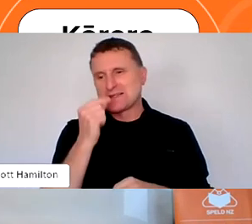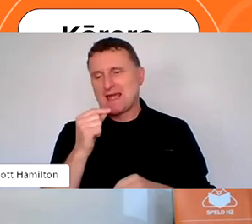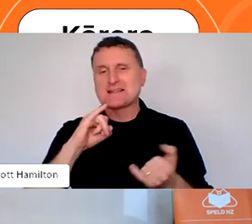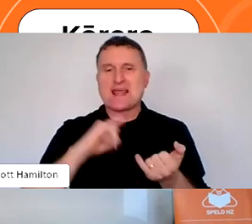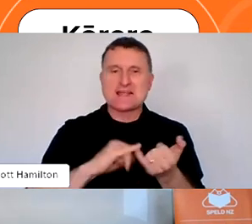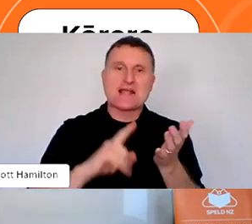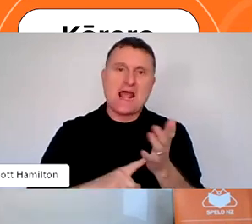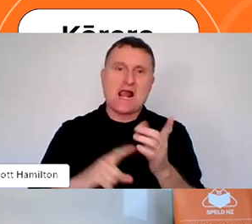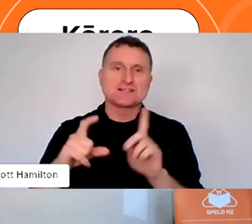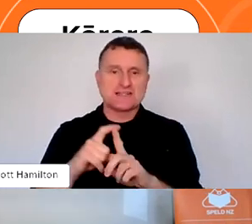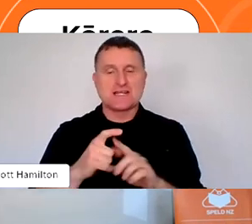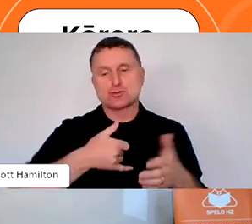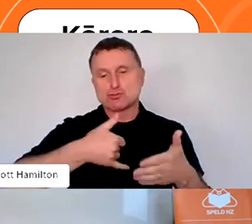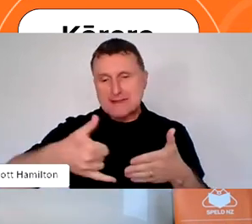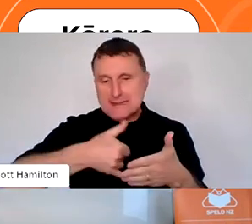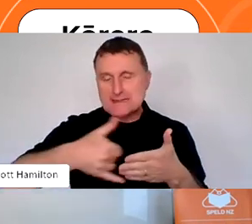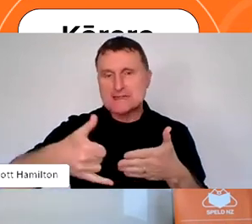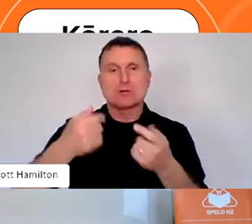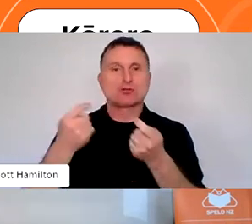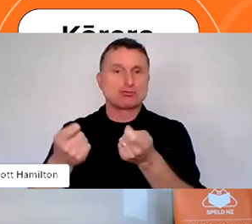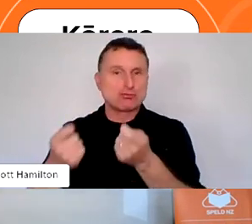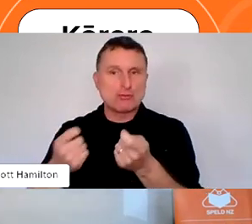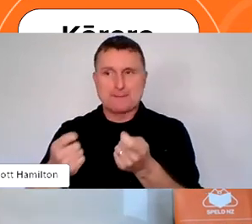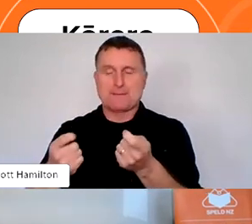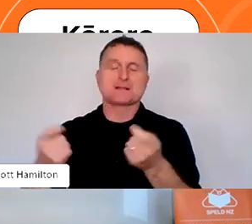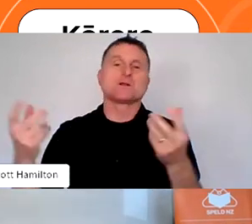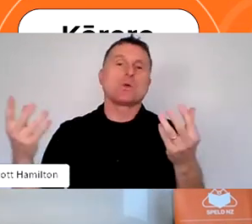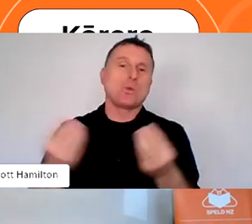treatment be introduced alongside the vision and hearing tests and